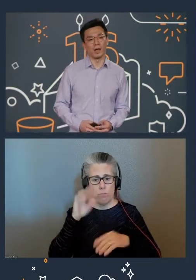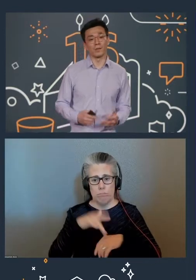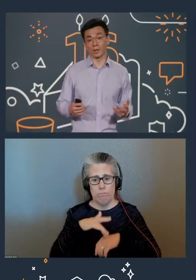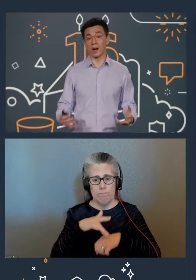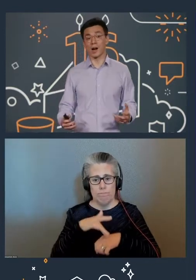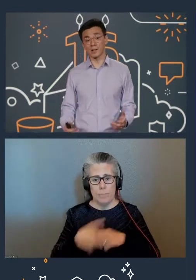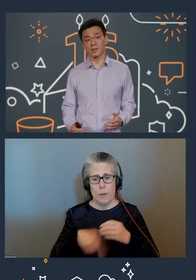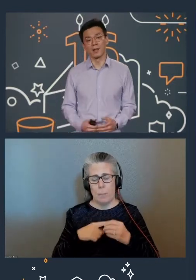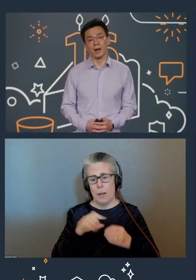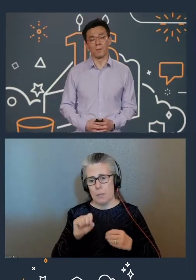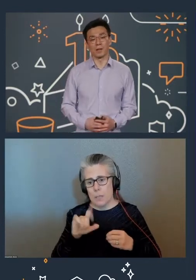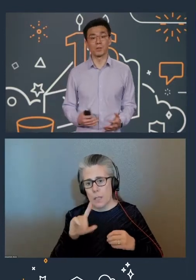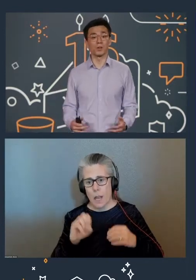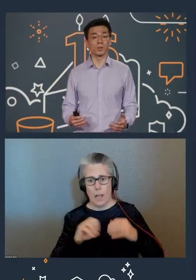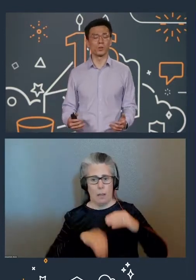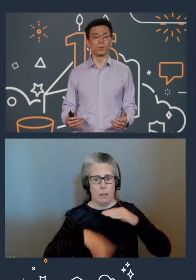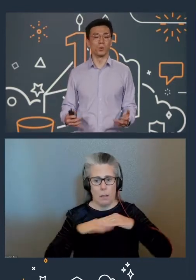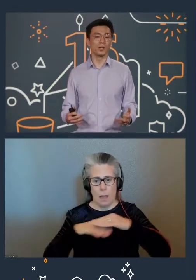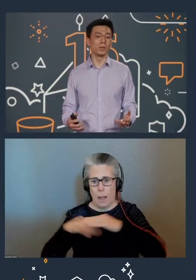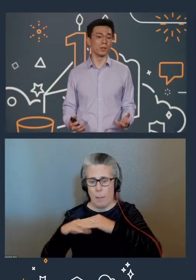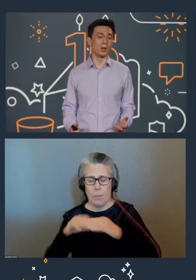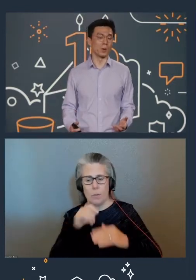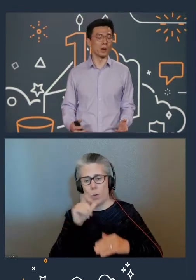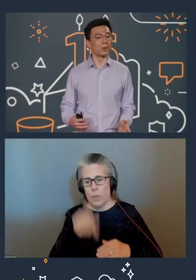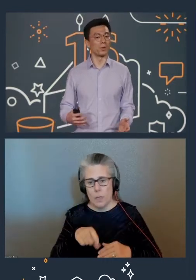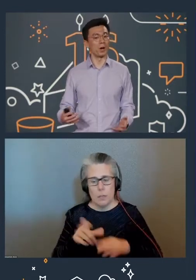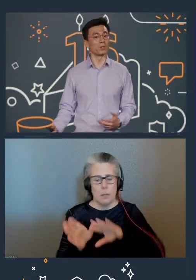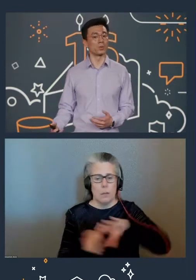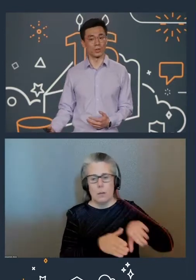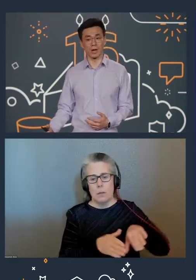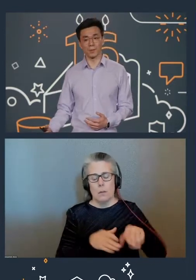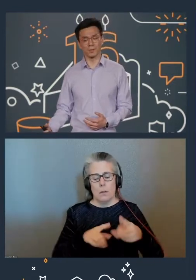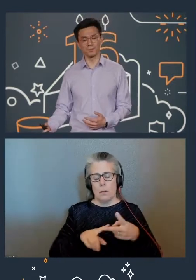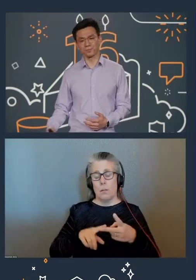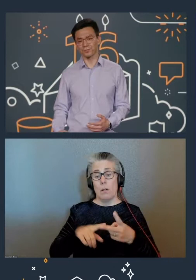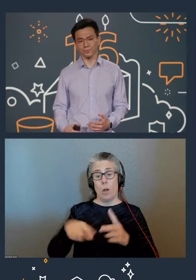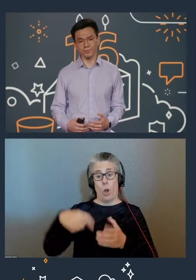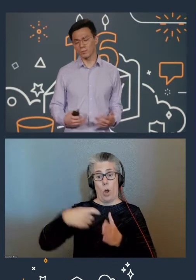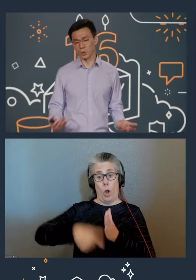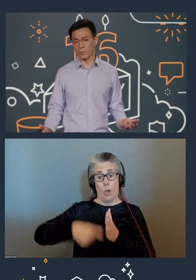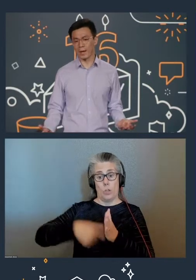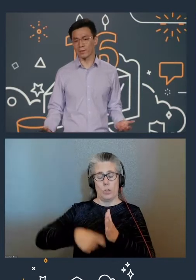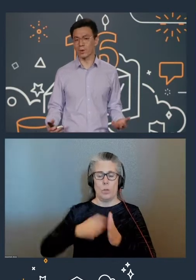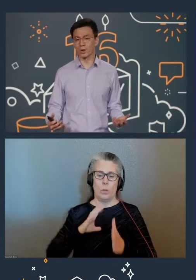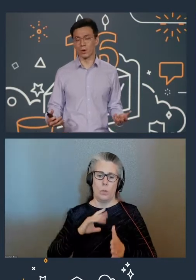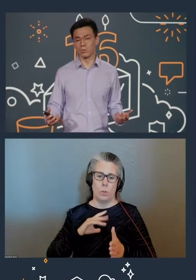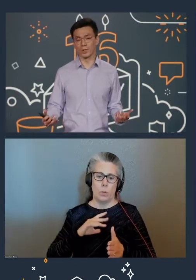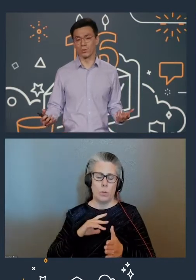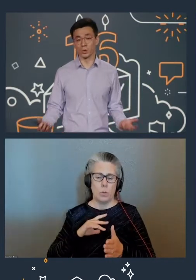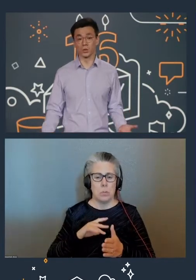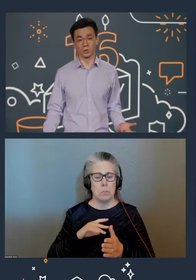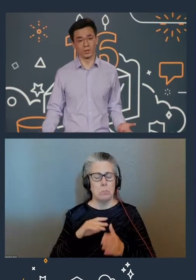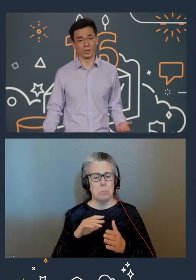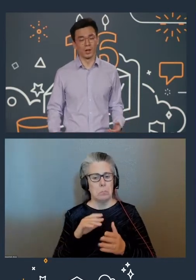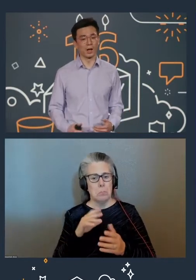And for cost, S3 is also really, really low compared to other storage option. You pay for only what you use.